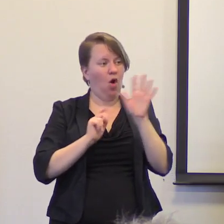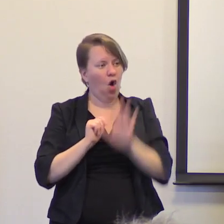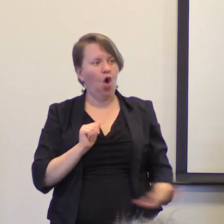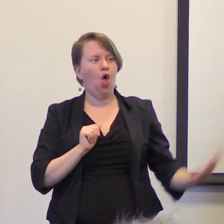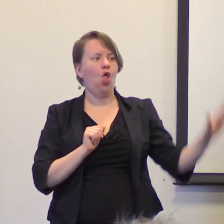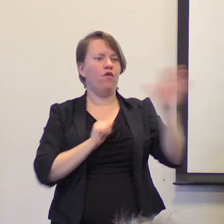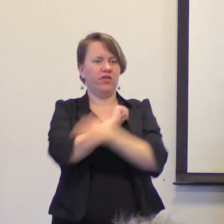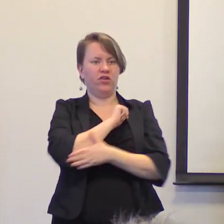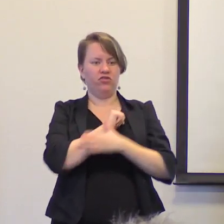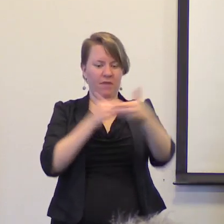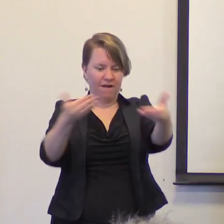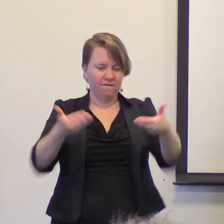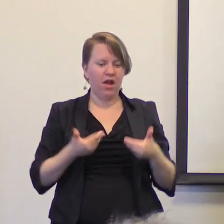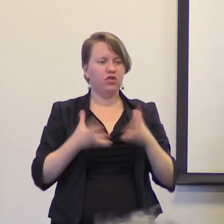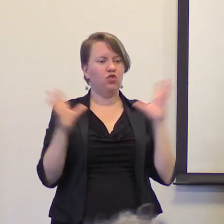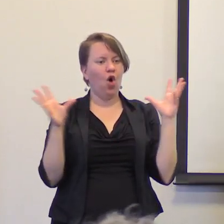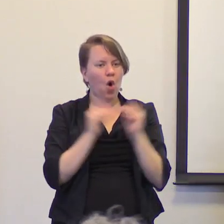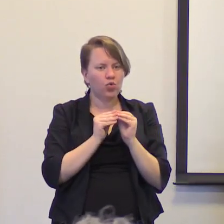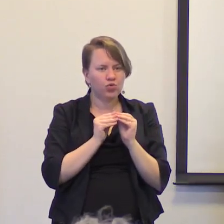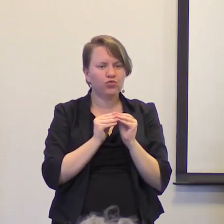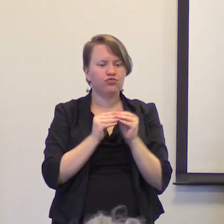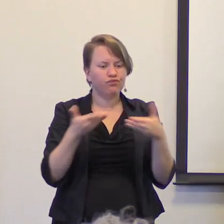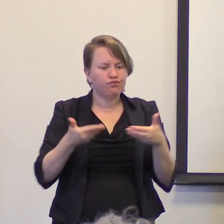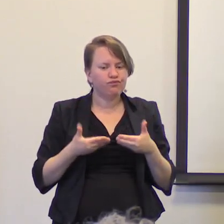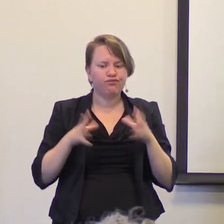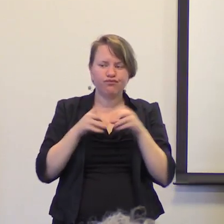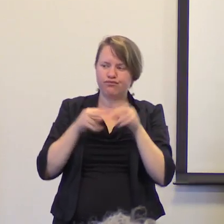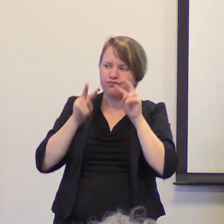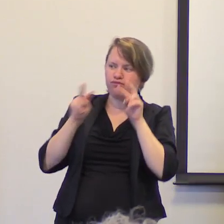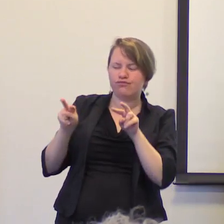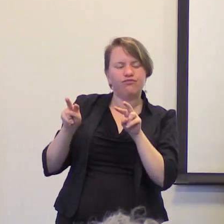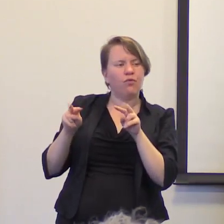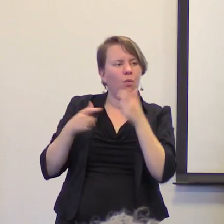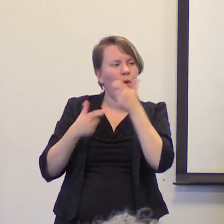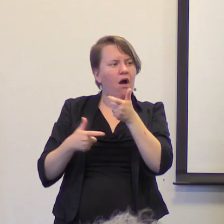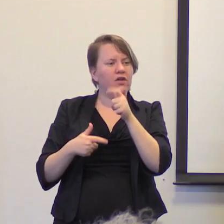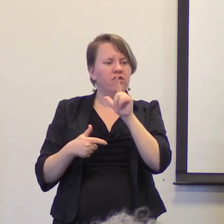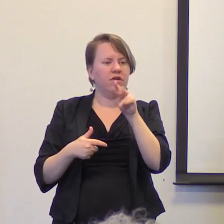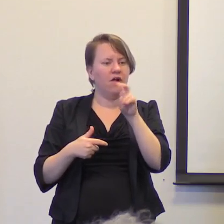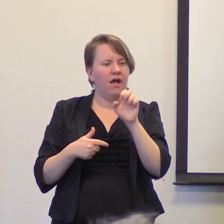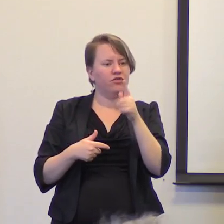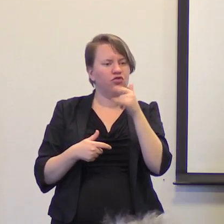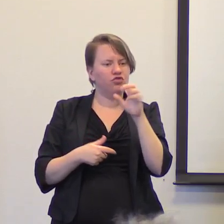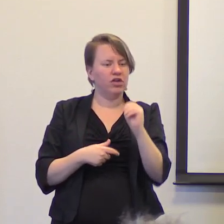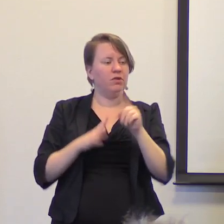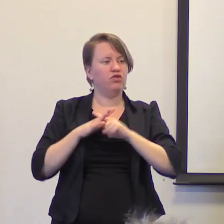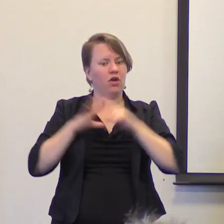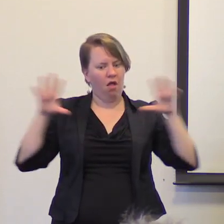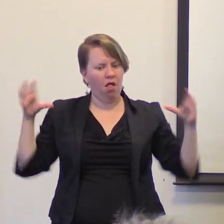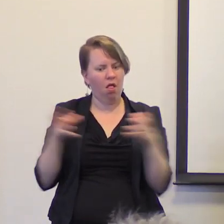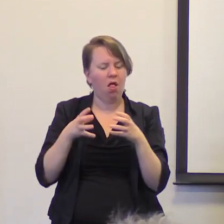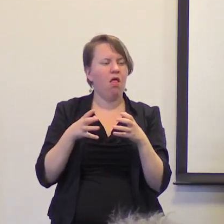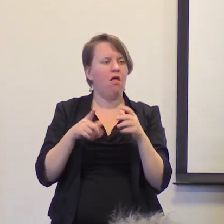invited to host a session, where people can get together and watch the livestream and begin to mobilize themselves to do resistance training.